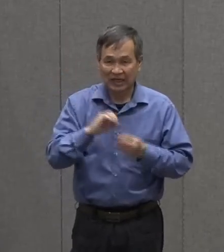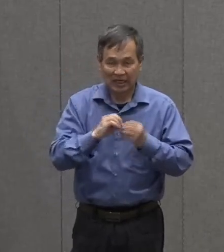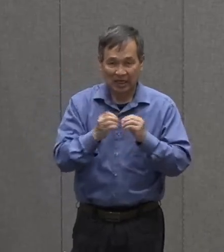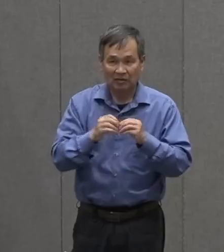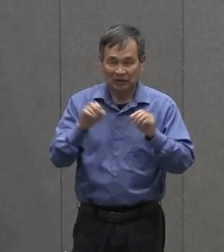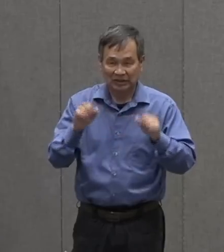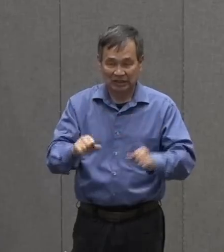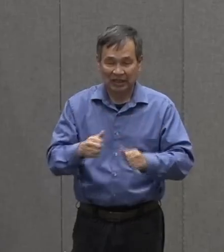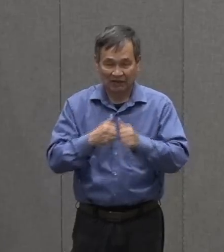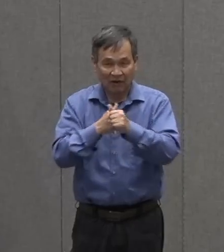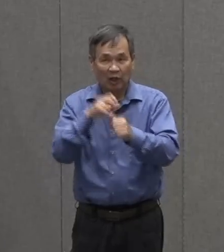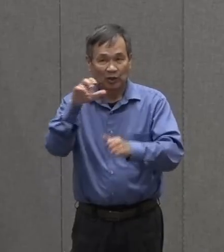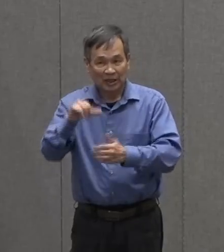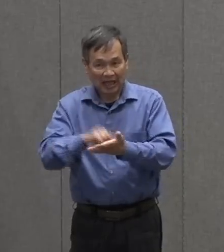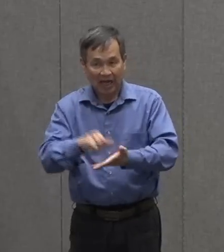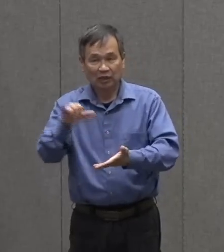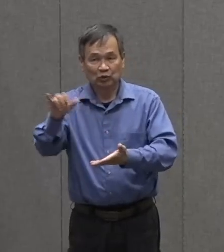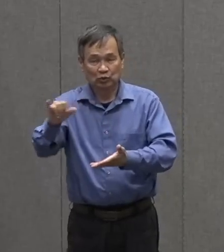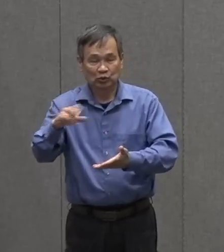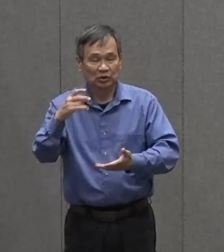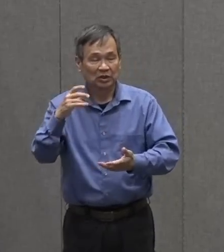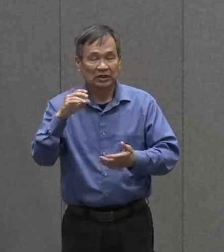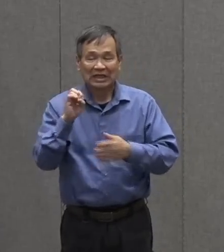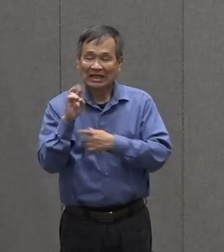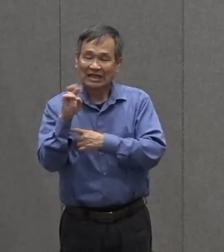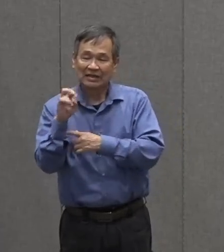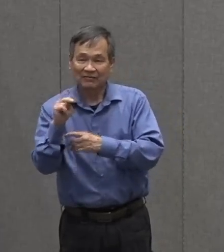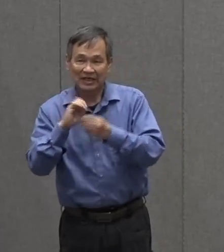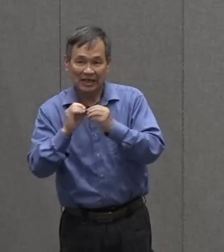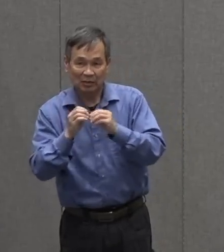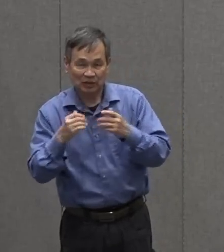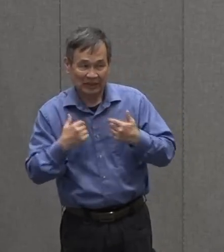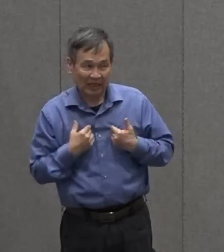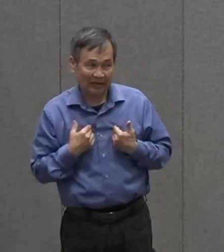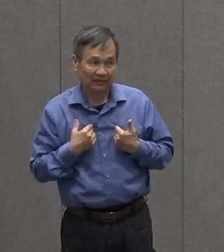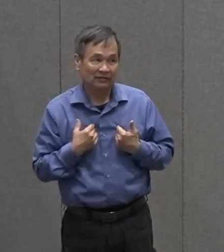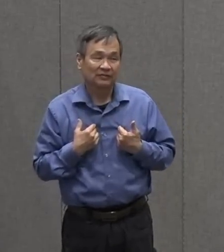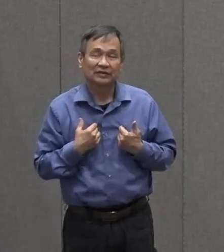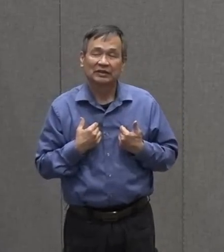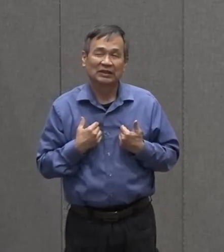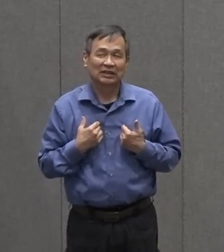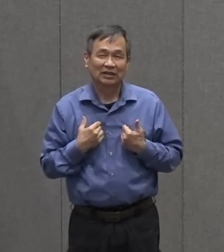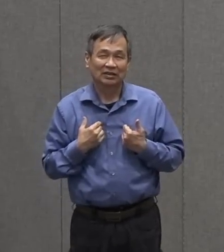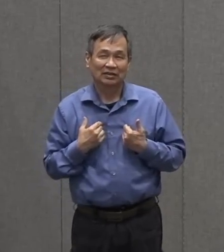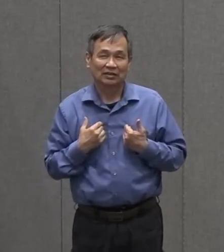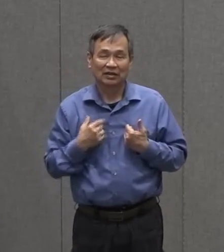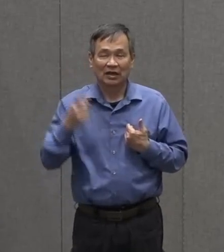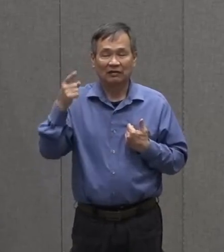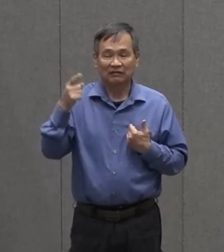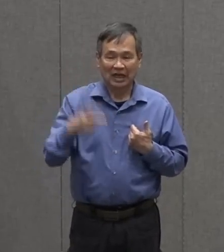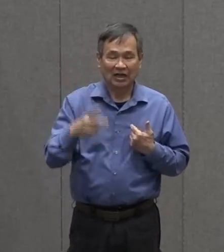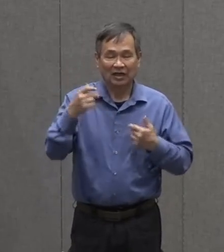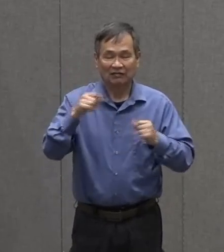Don't the even numbers have like half of that number, I'm trying to look,